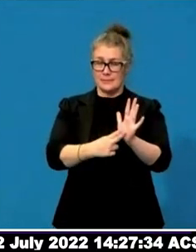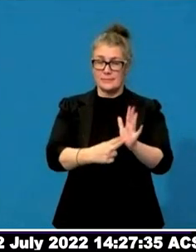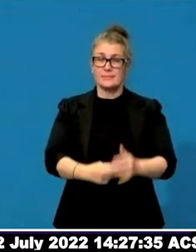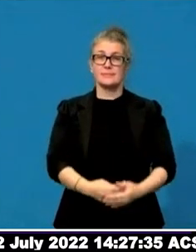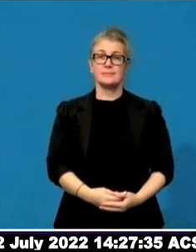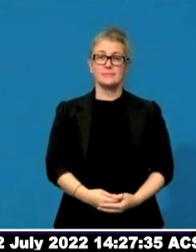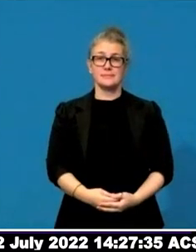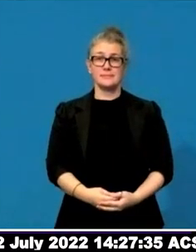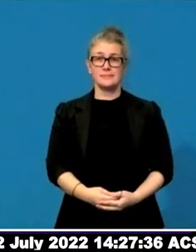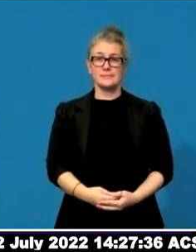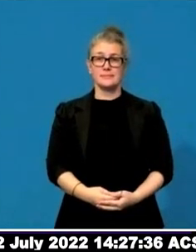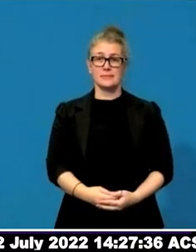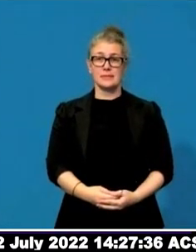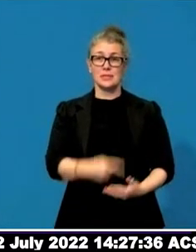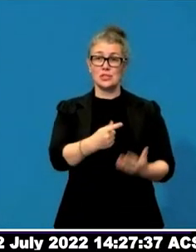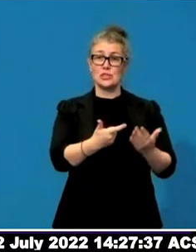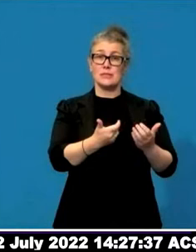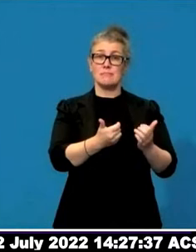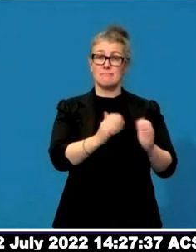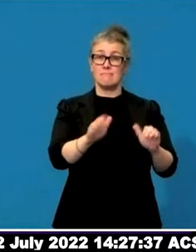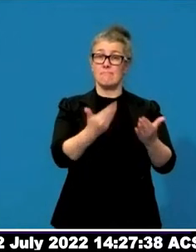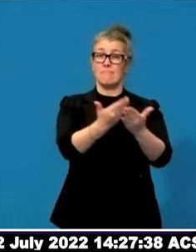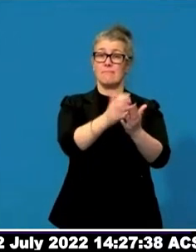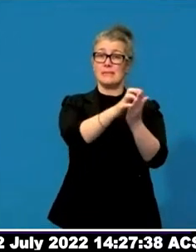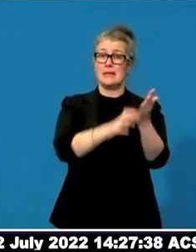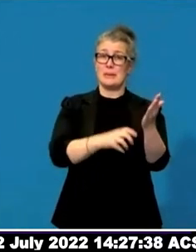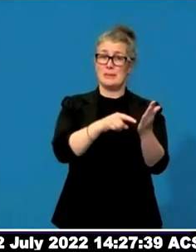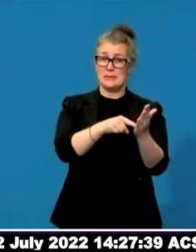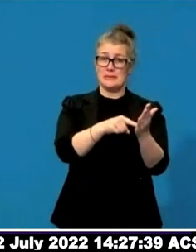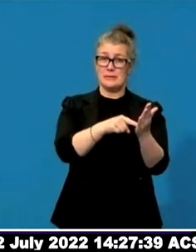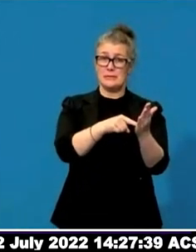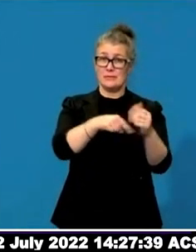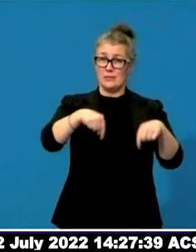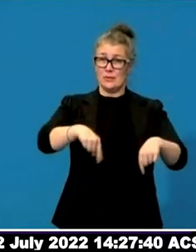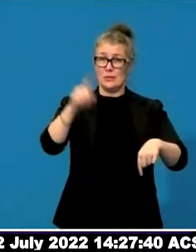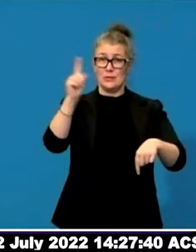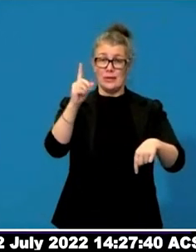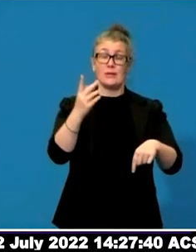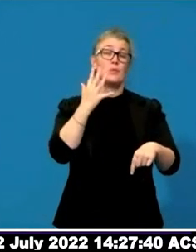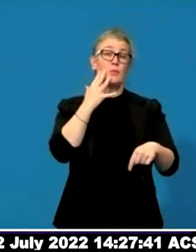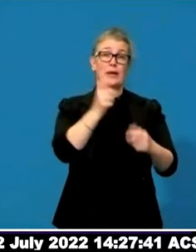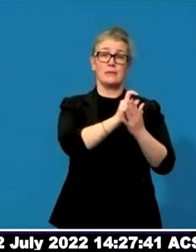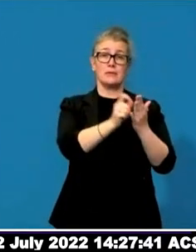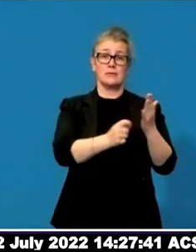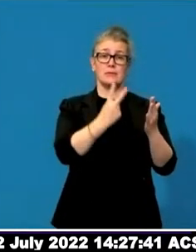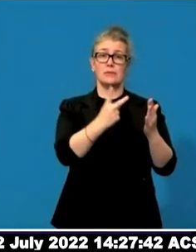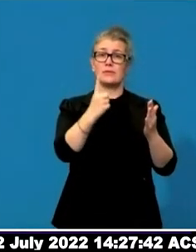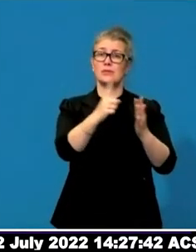Ms Houghton has provided a statement for this public hearing dated June 2022,